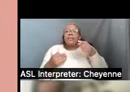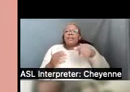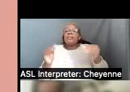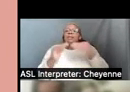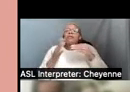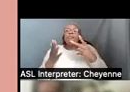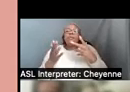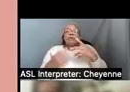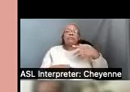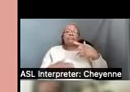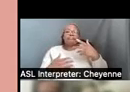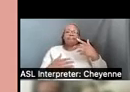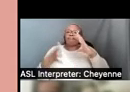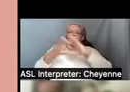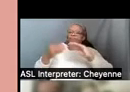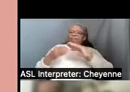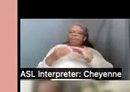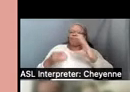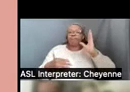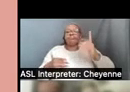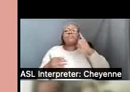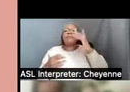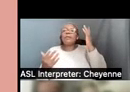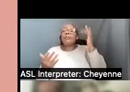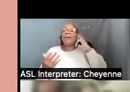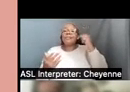applying. That said, this is a bit of a provocation.